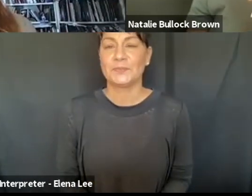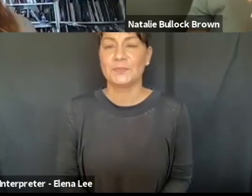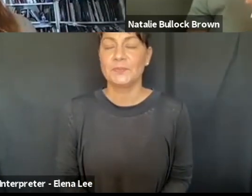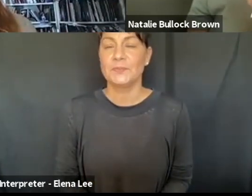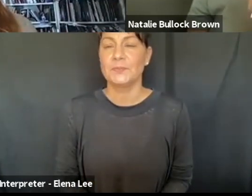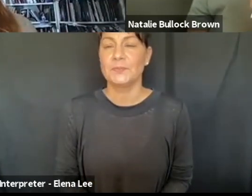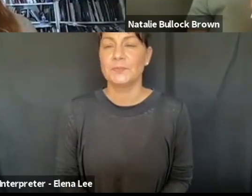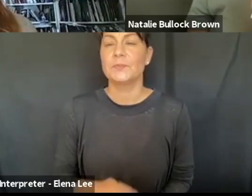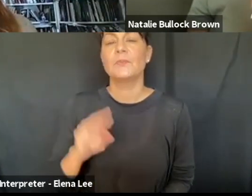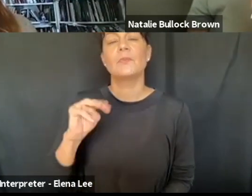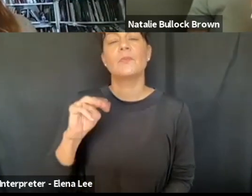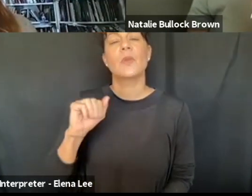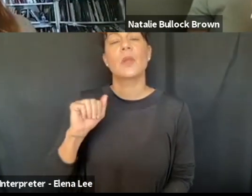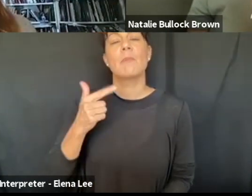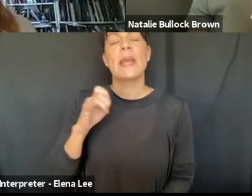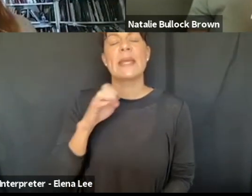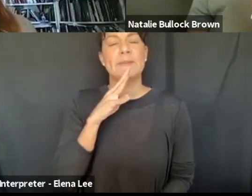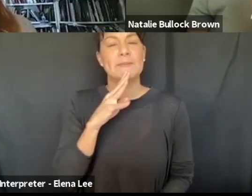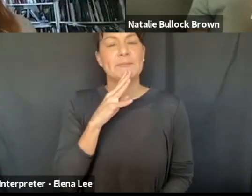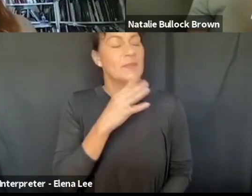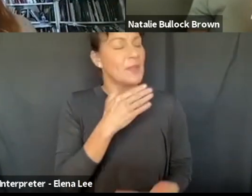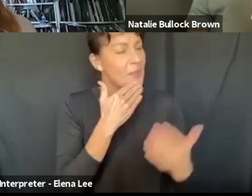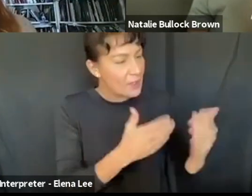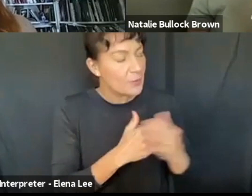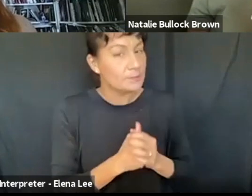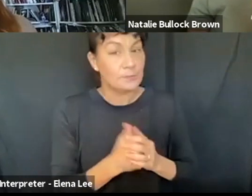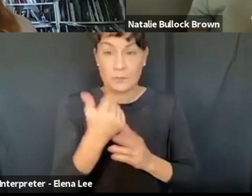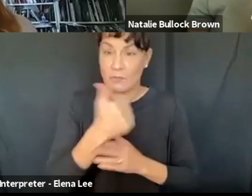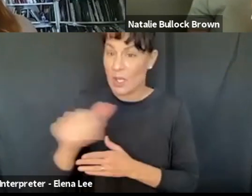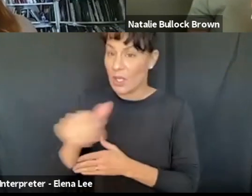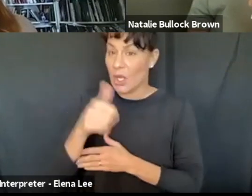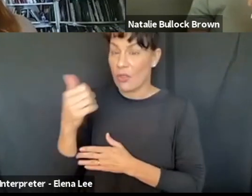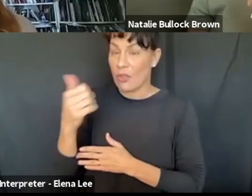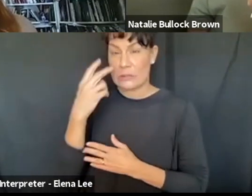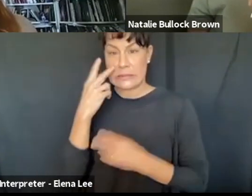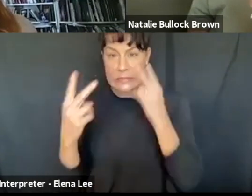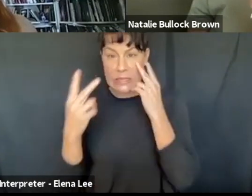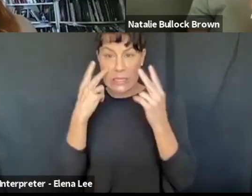I'm just curious if anyone else sees some potential